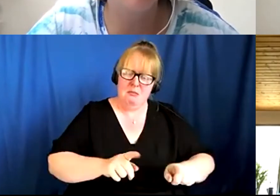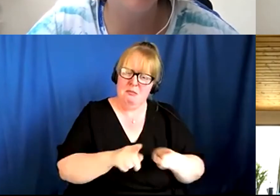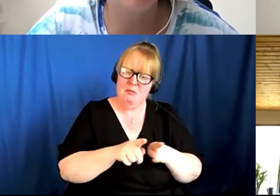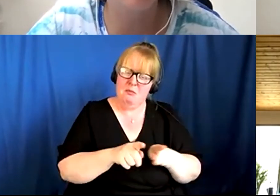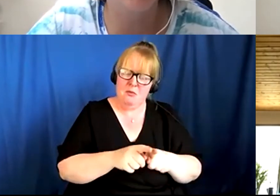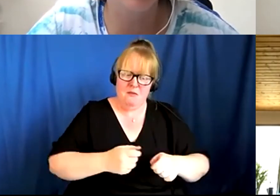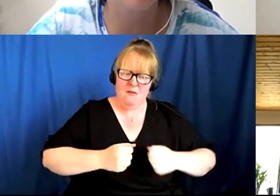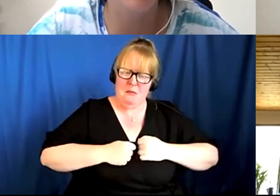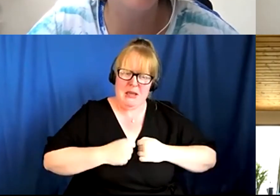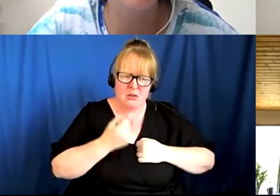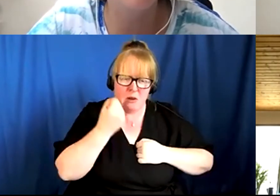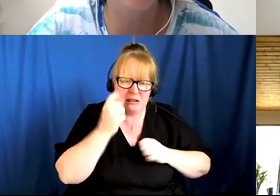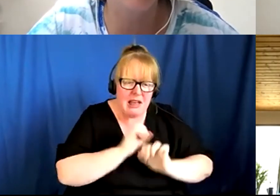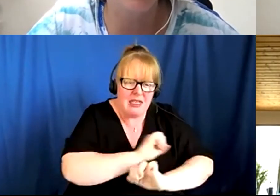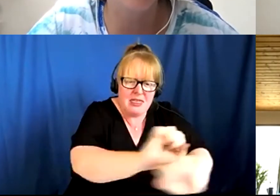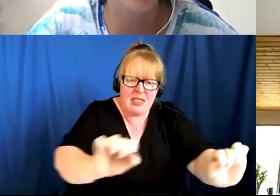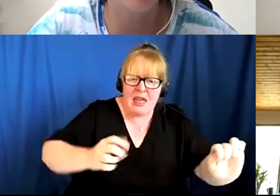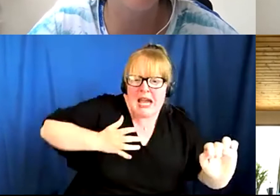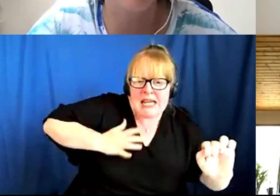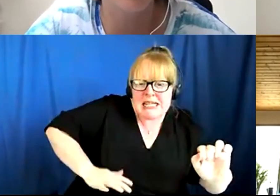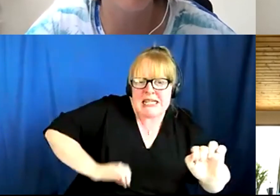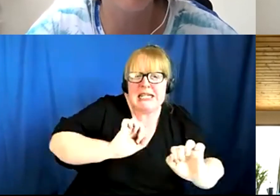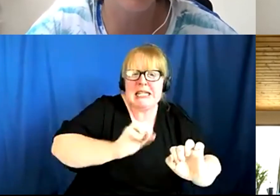but also, what are the desires, and what the kind of creative elements that people,